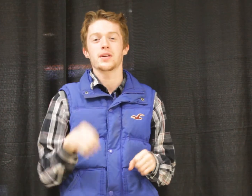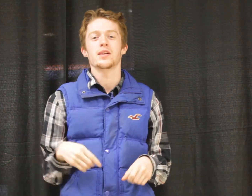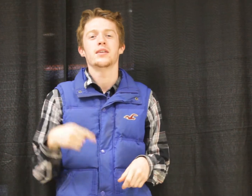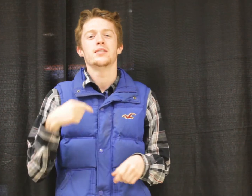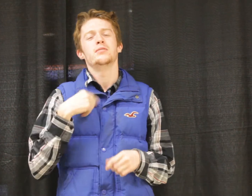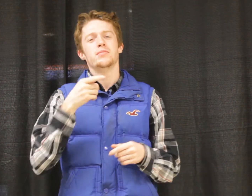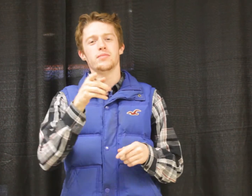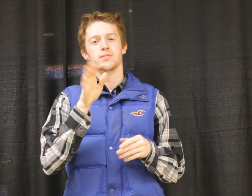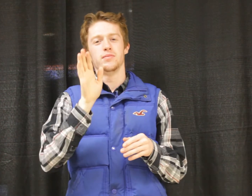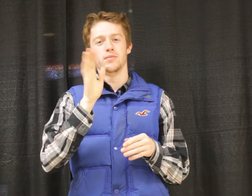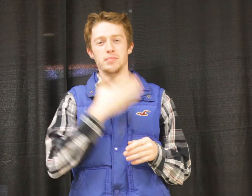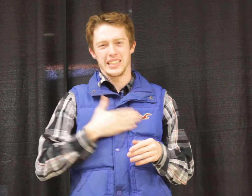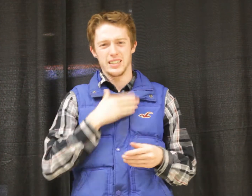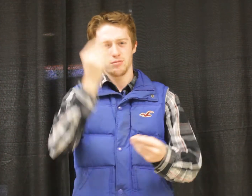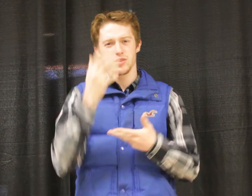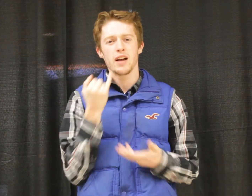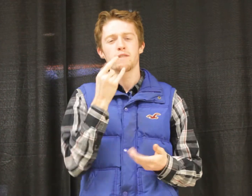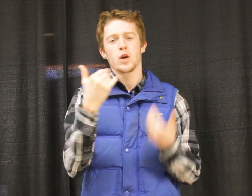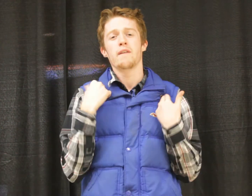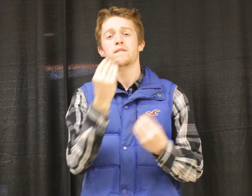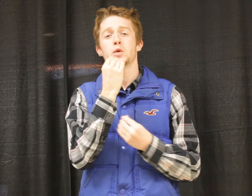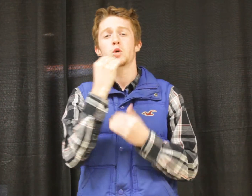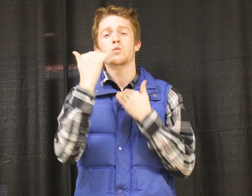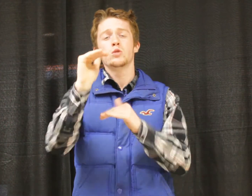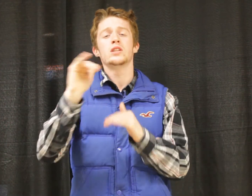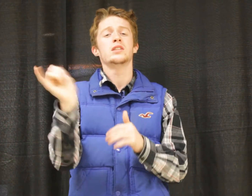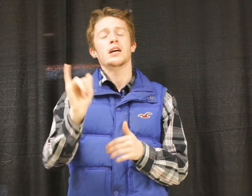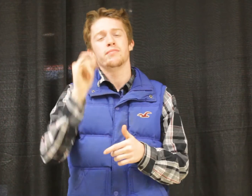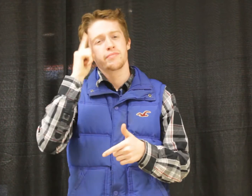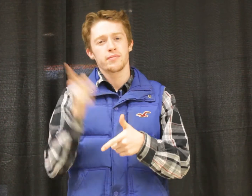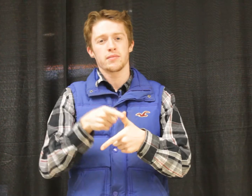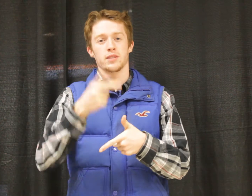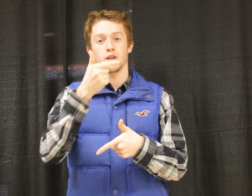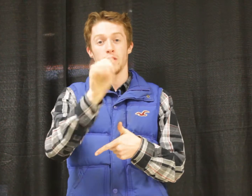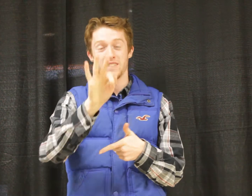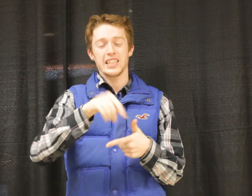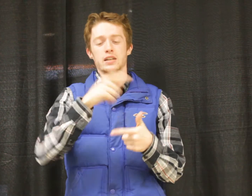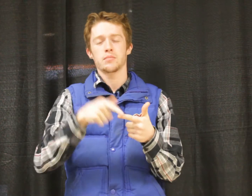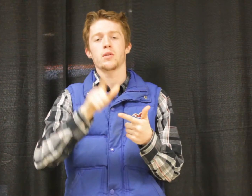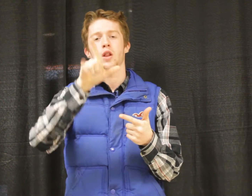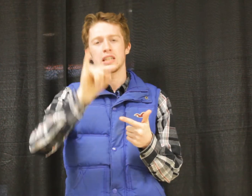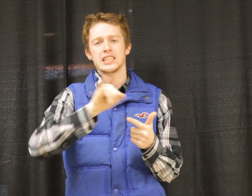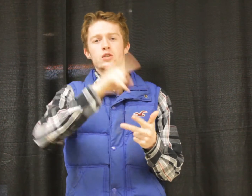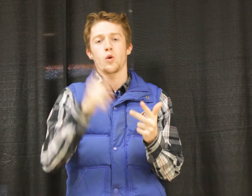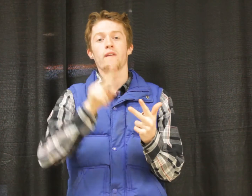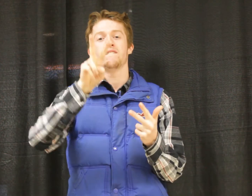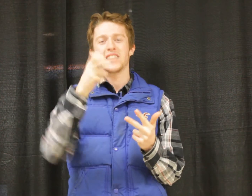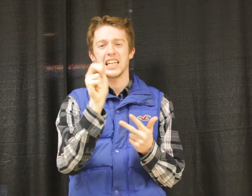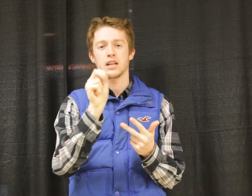Please let us know if you have any special dietary needs like gluten-free, lactose intolerant, and vegan.